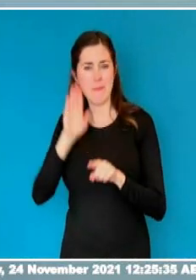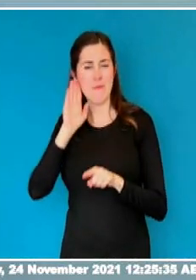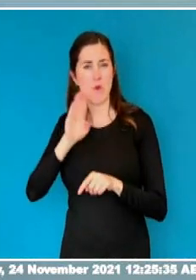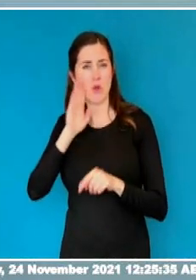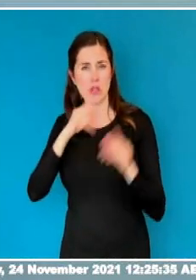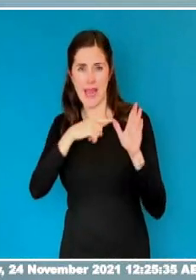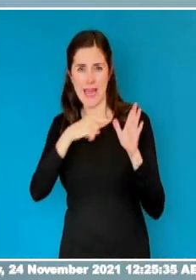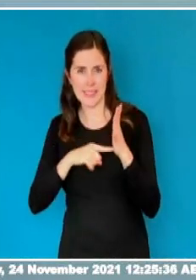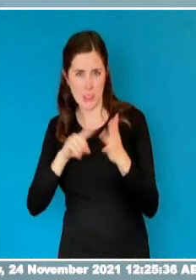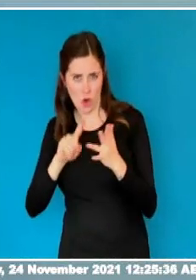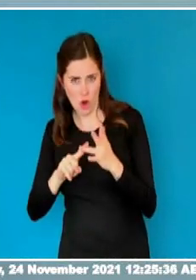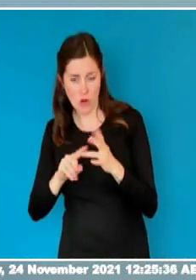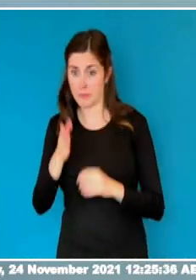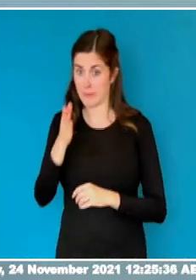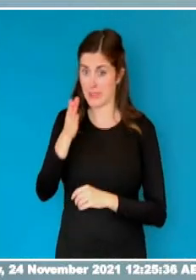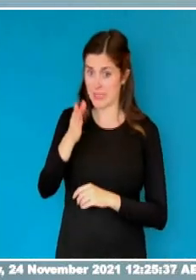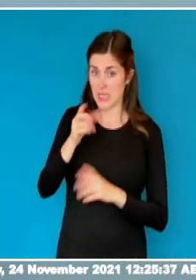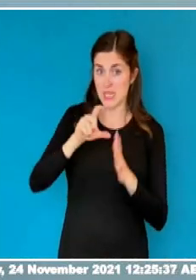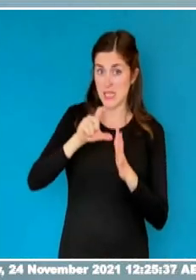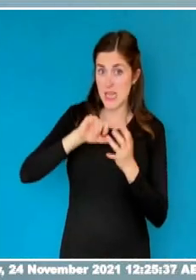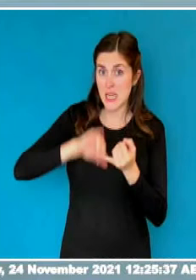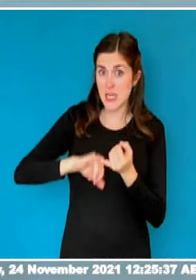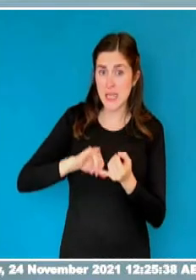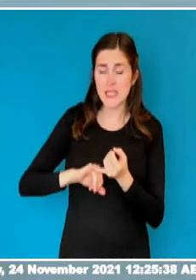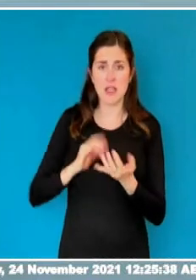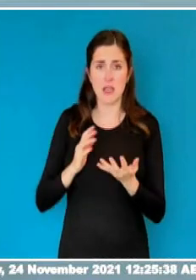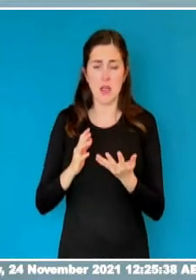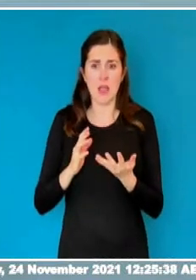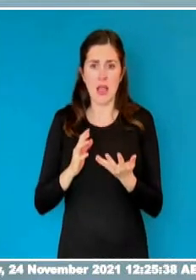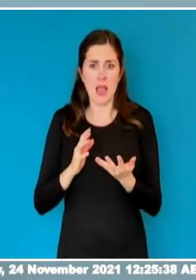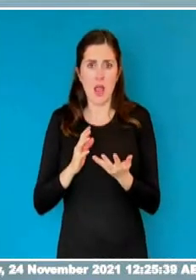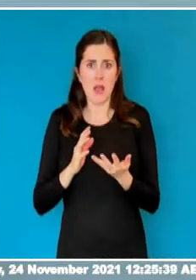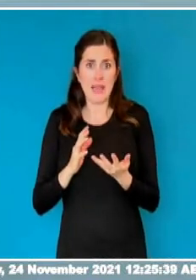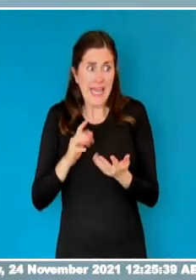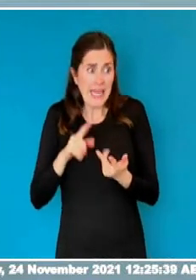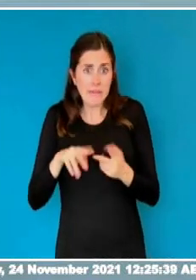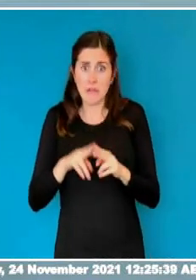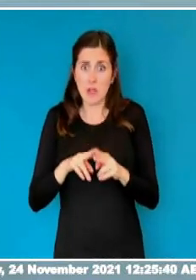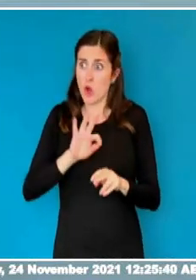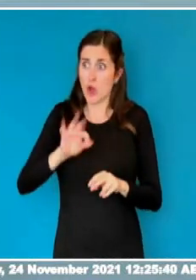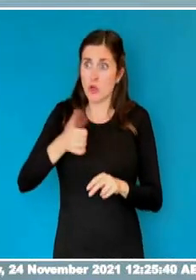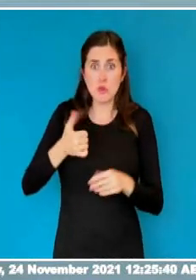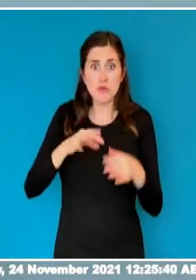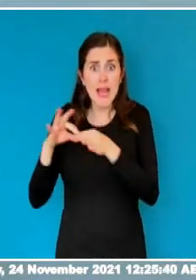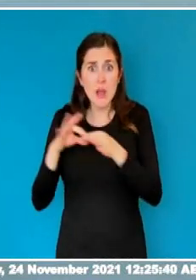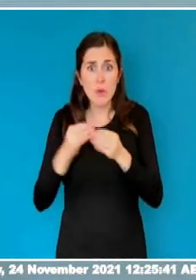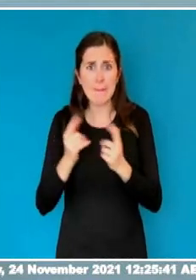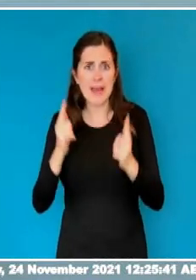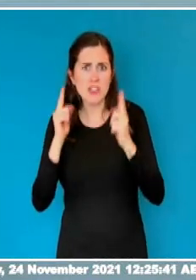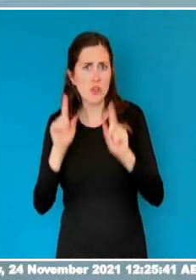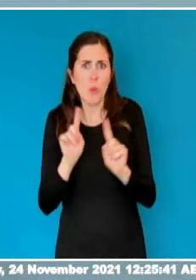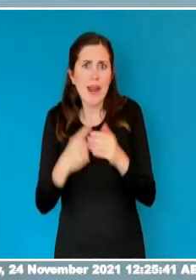outcome being dependent upon an employee's relationship with their manager? There are several things.